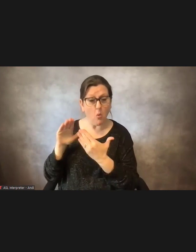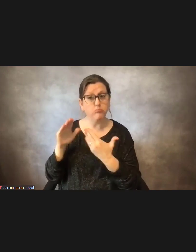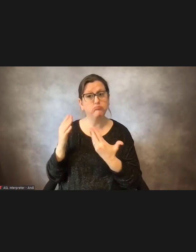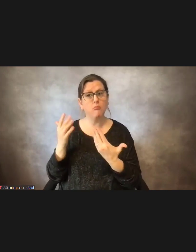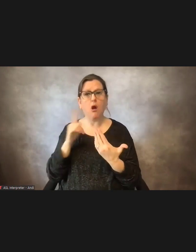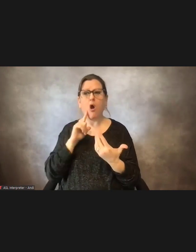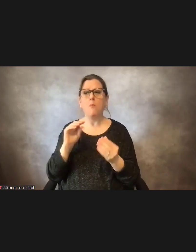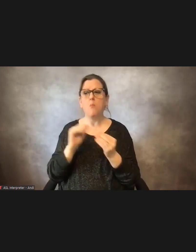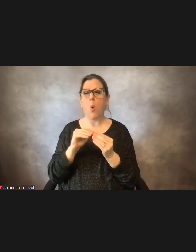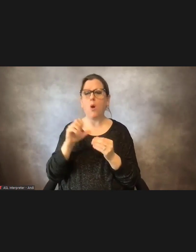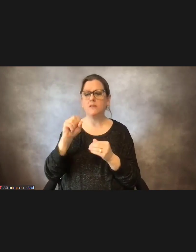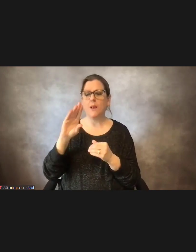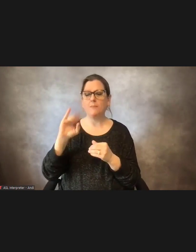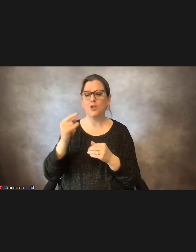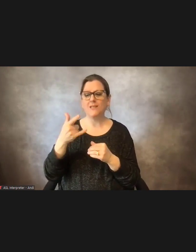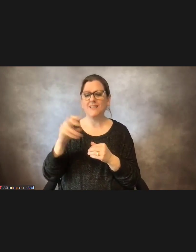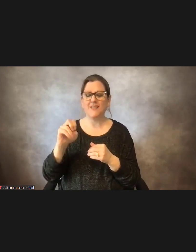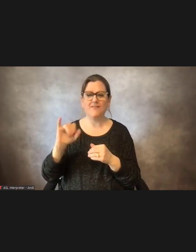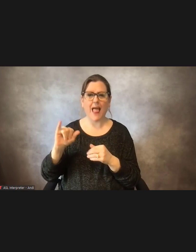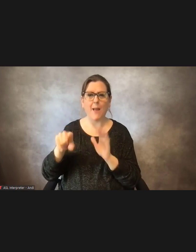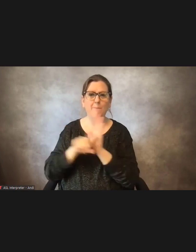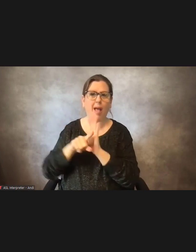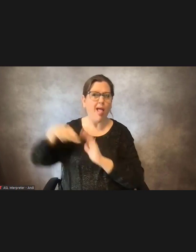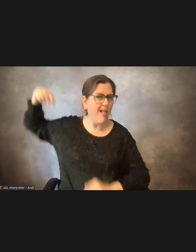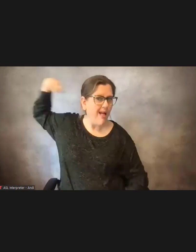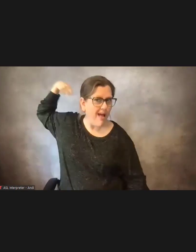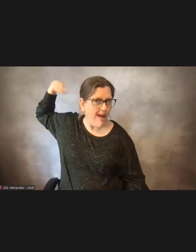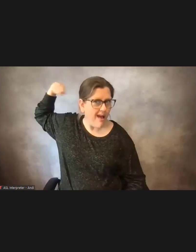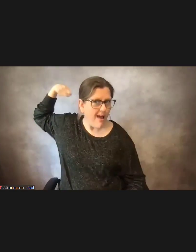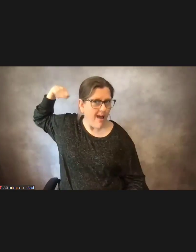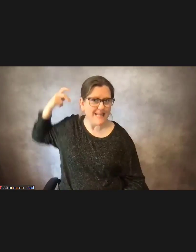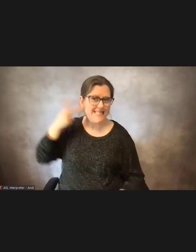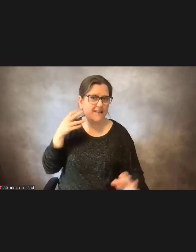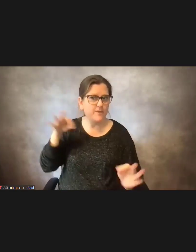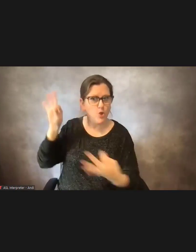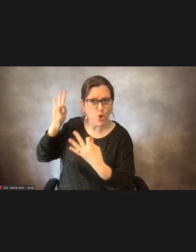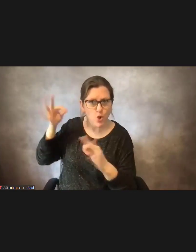subjective, like ringing a bell behind a child's head or depending